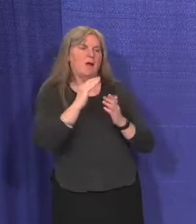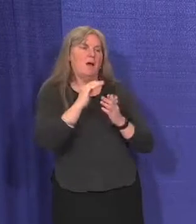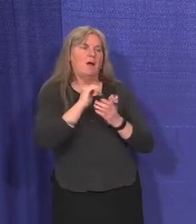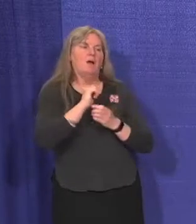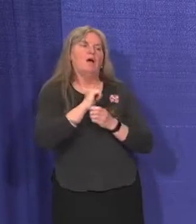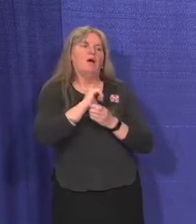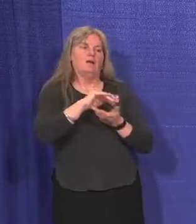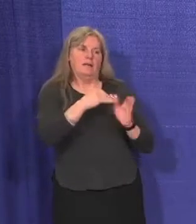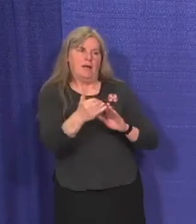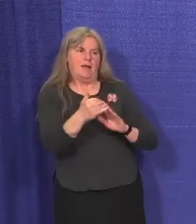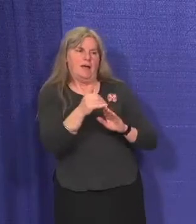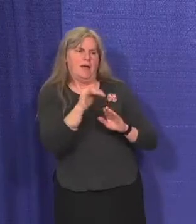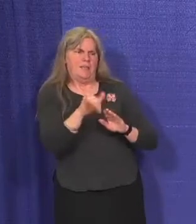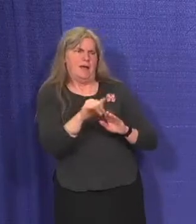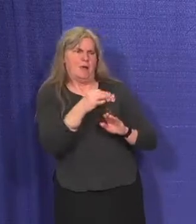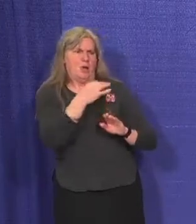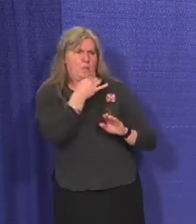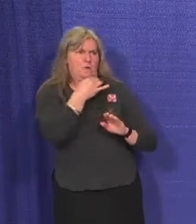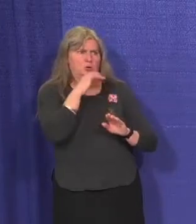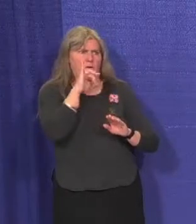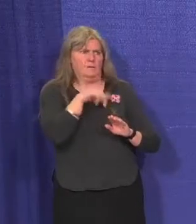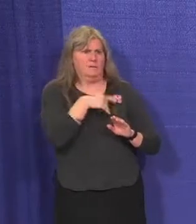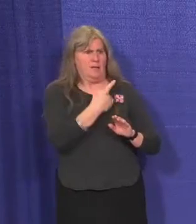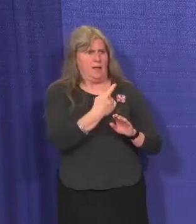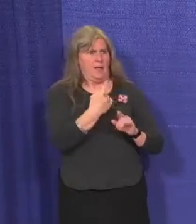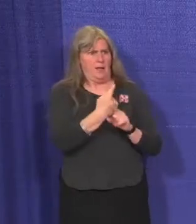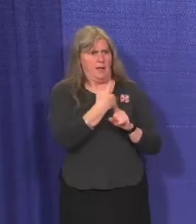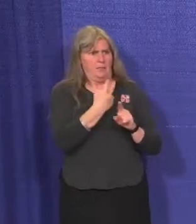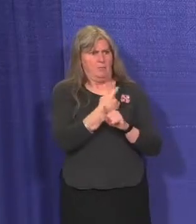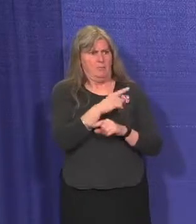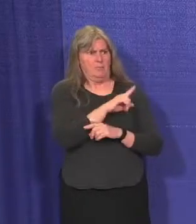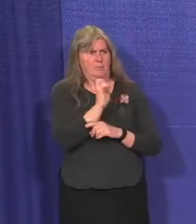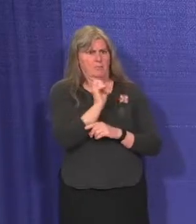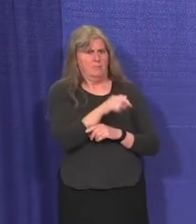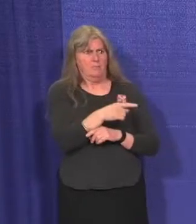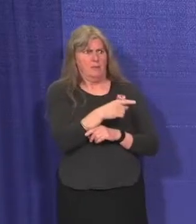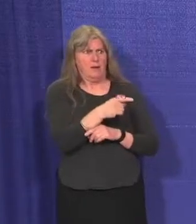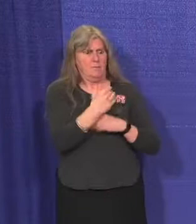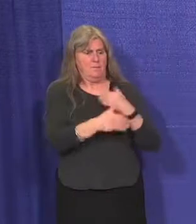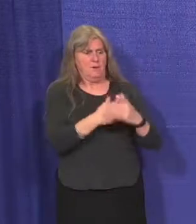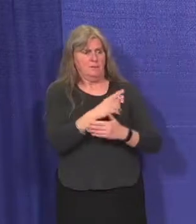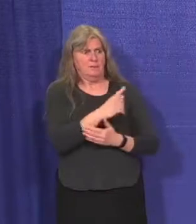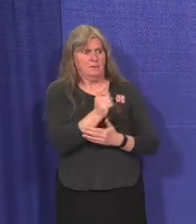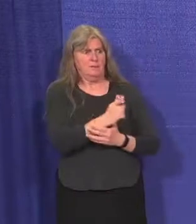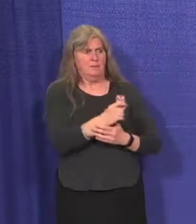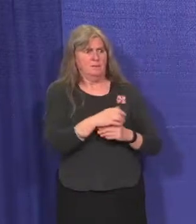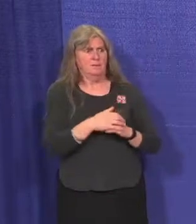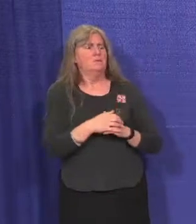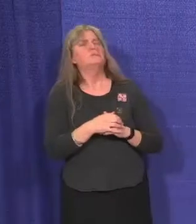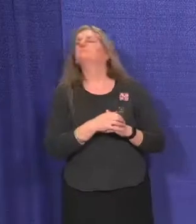accurate information and this is important given how fast misinformation can spread and we